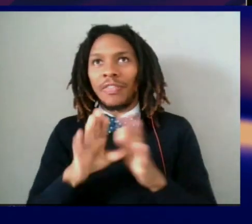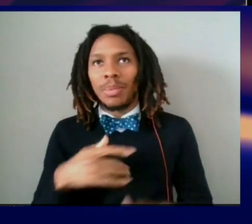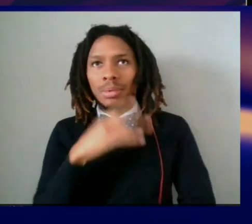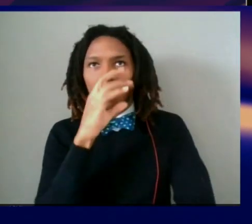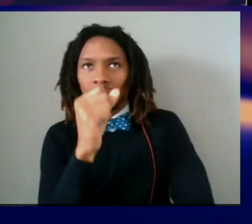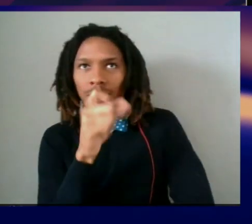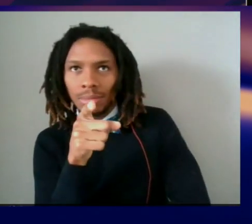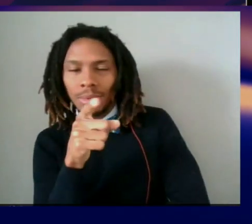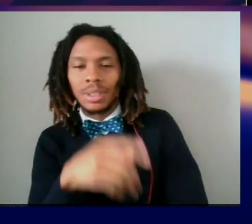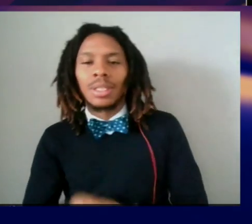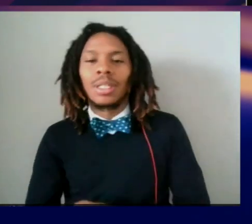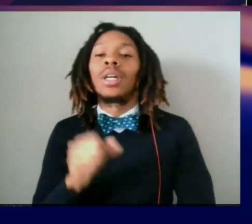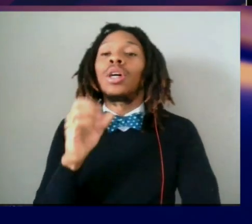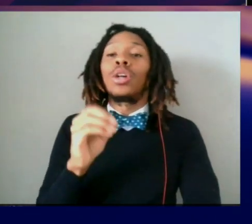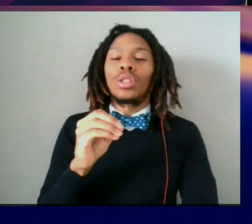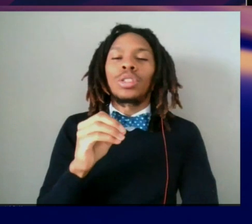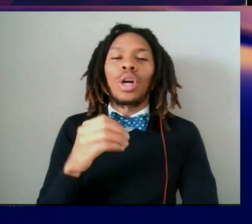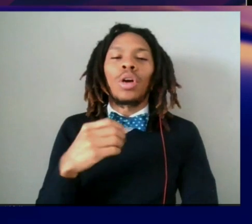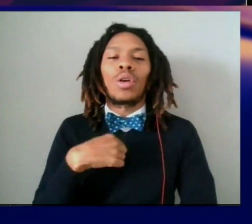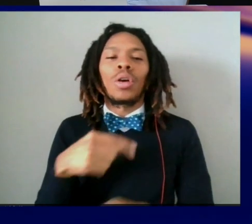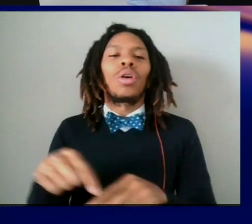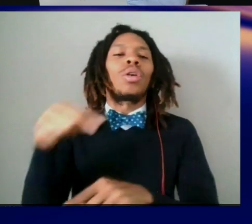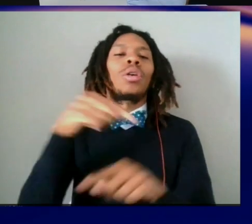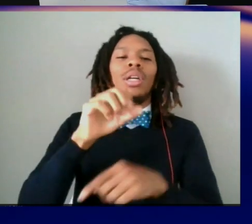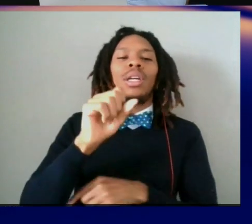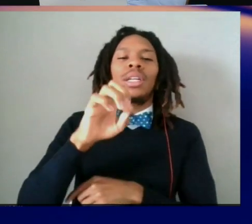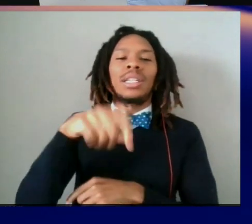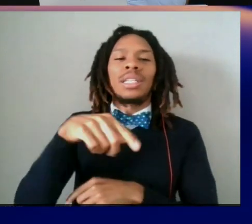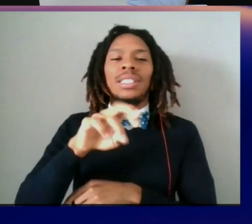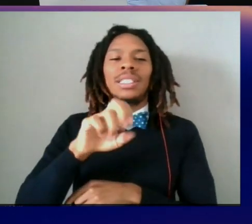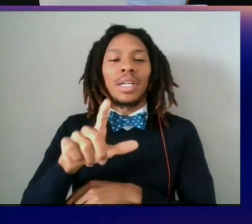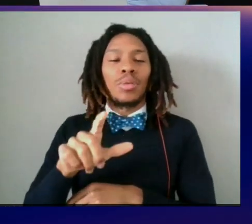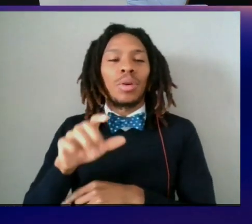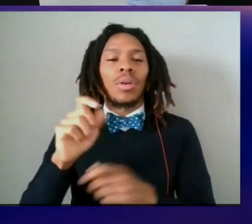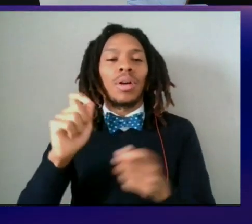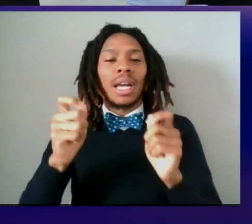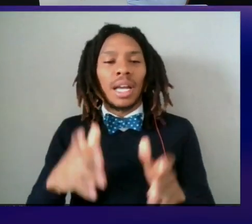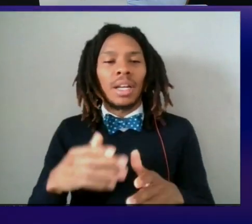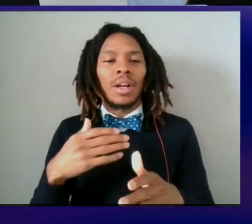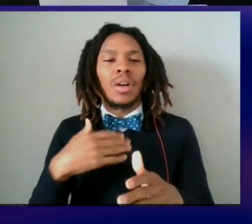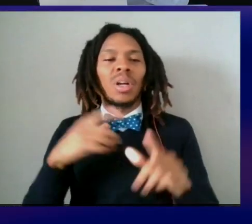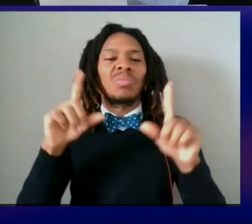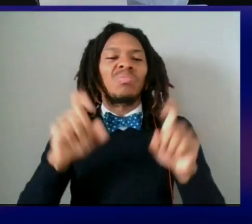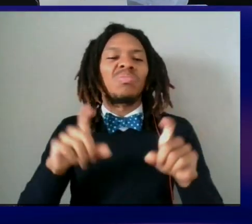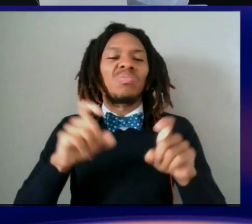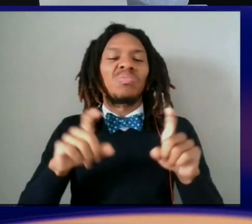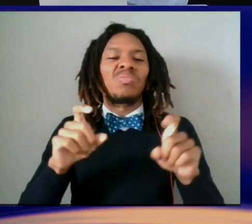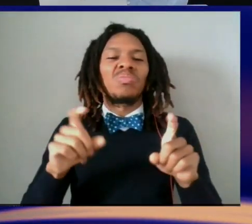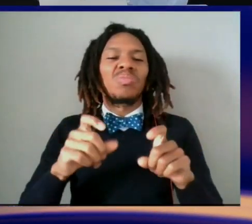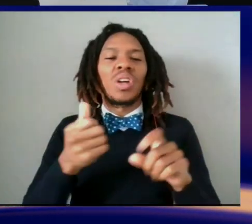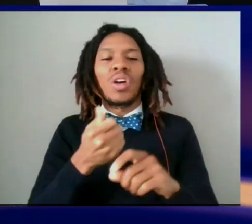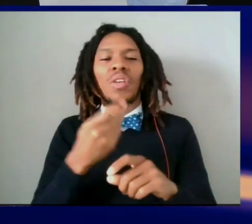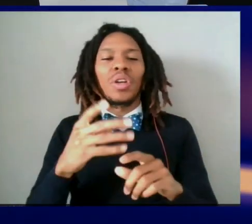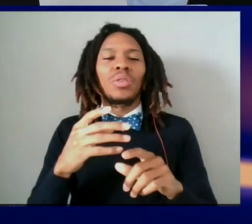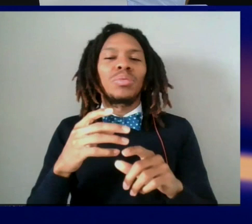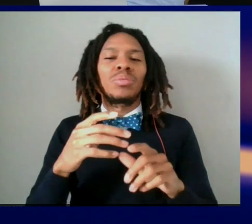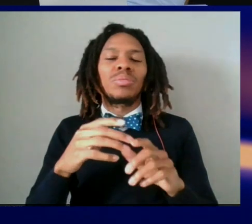So there we go. So we flip back to the SQL editor and what we'll do is run a few sample queries on that data just to get a sense for what is in those databases.